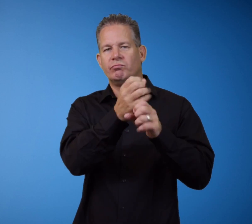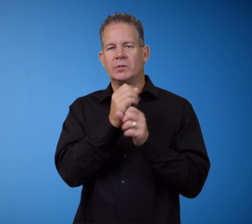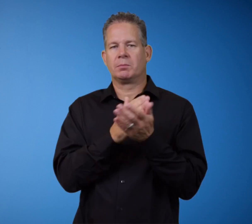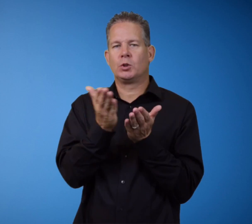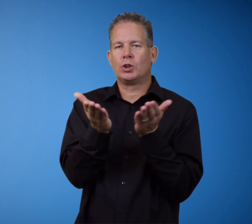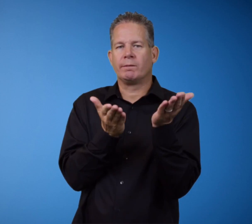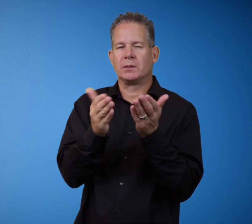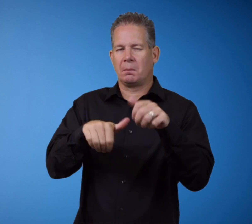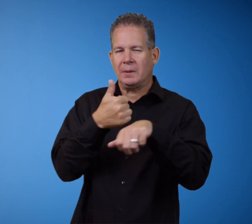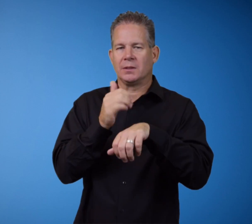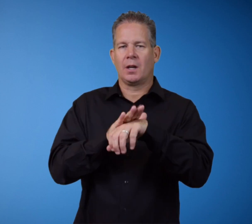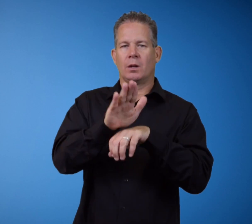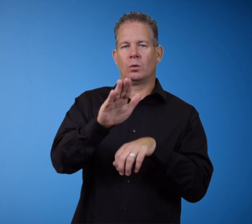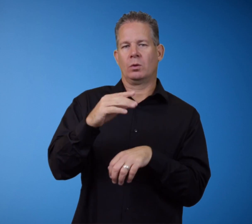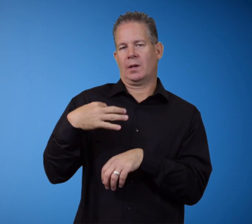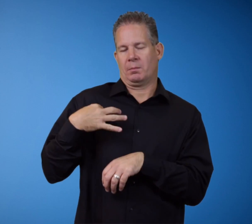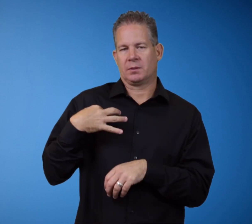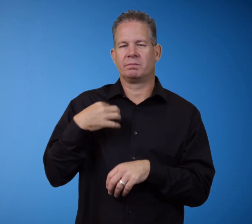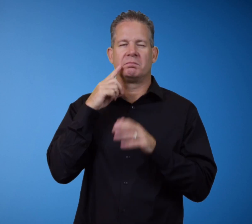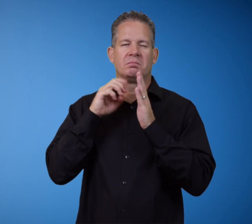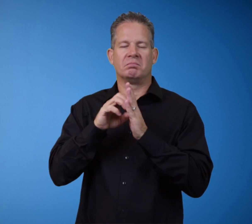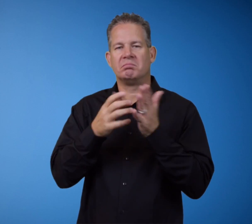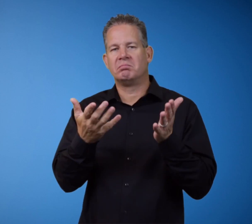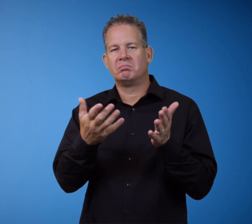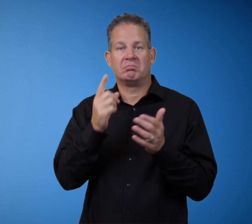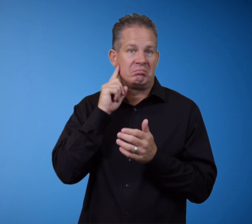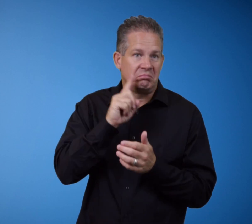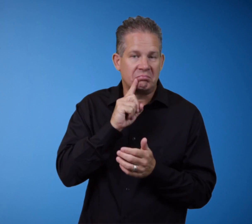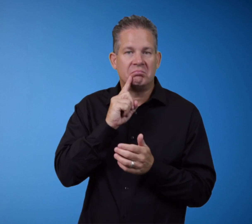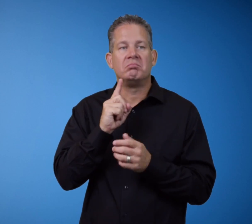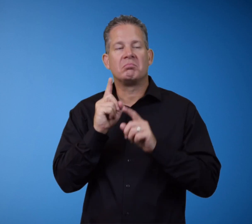Eligibility is that you have the right to receive some service based on your eligibility.